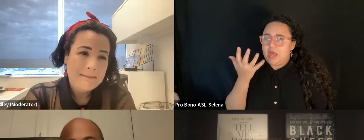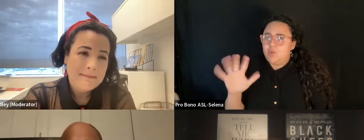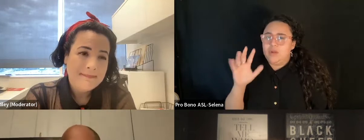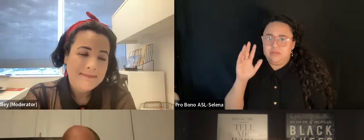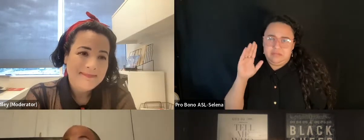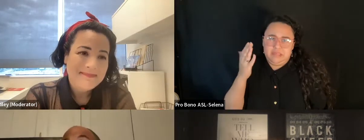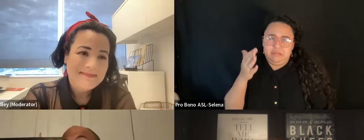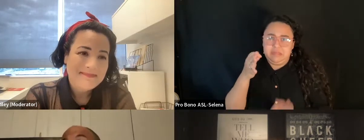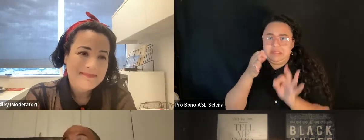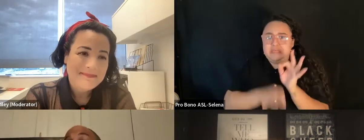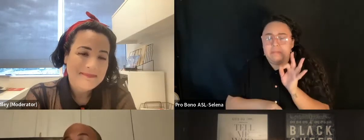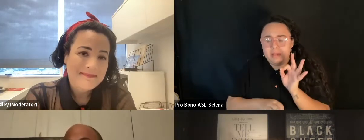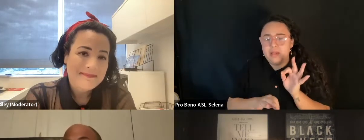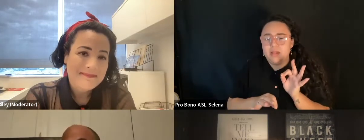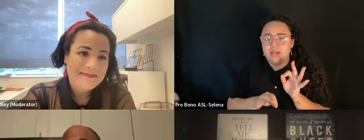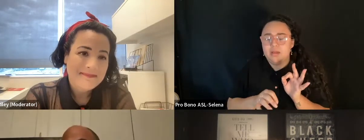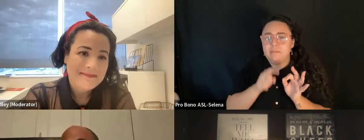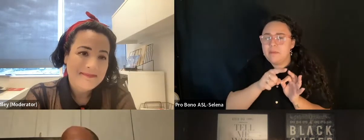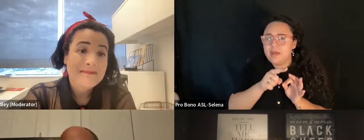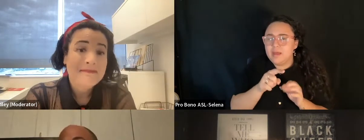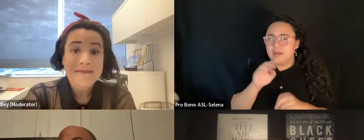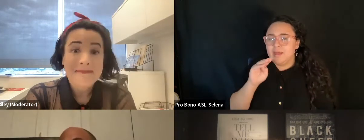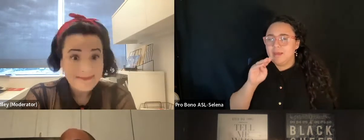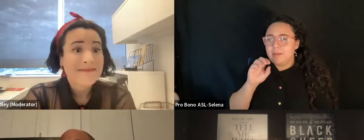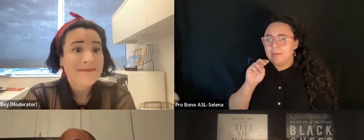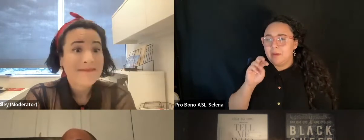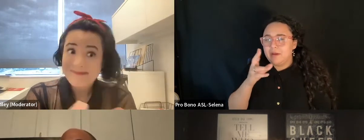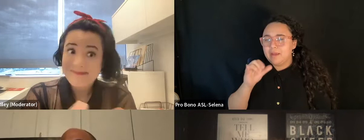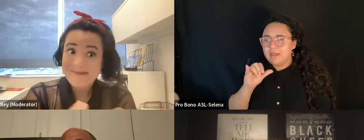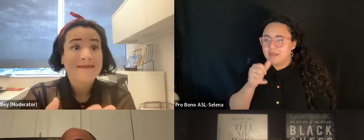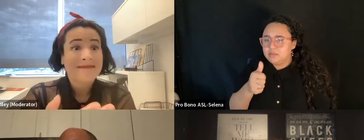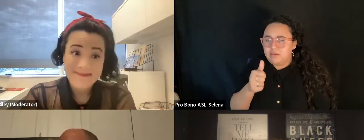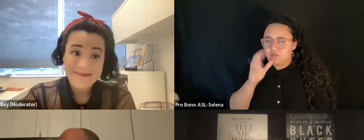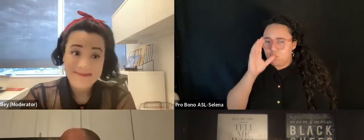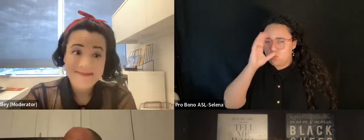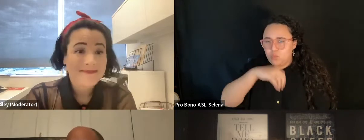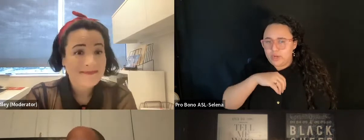weirdness, you know? It is an institution that's out of time. You know?